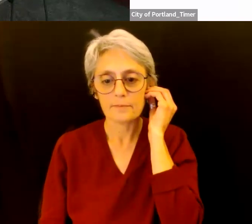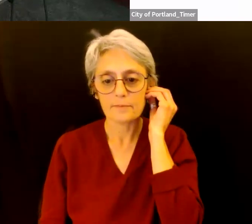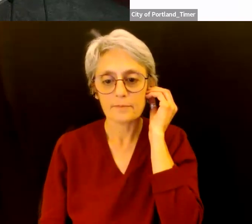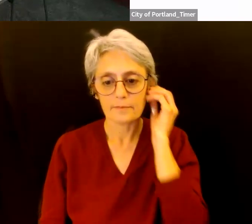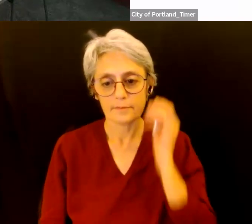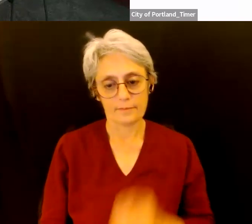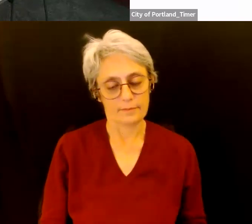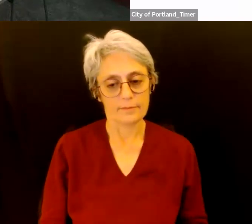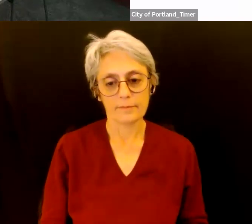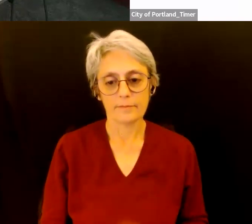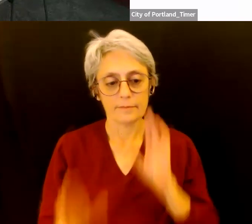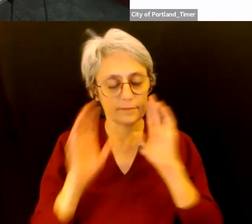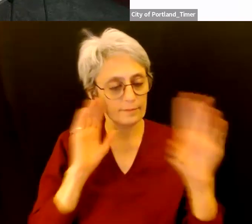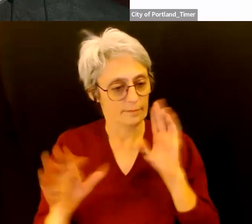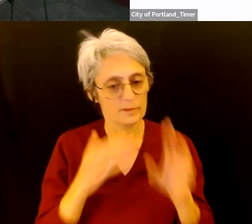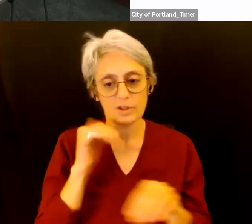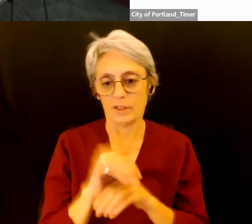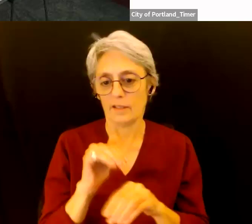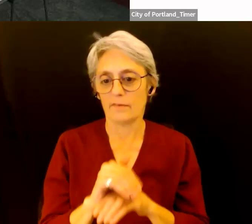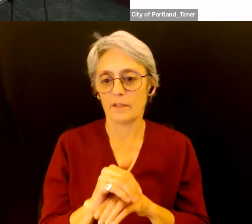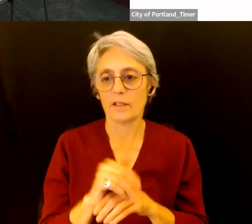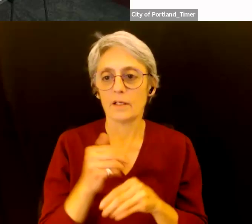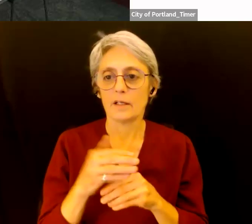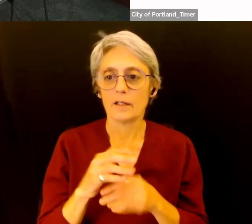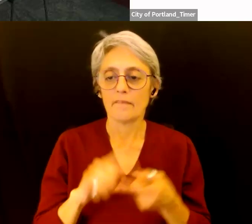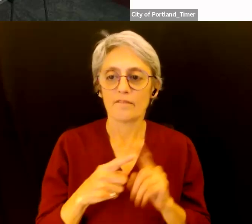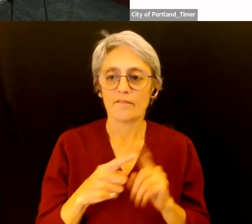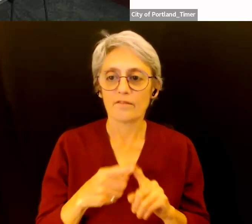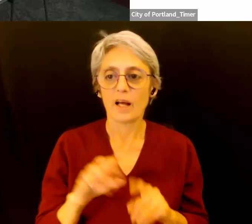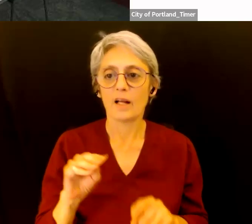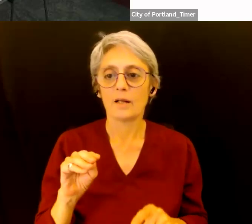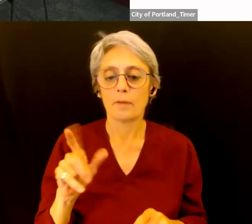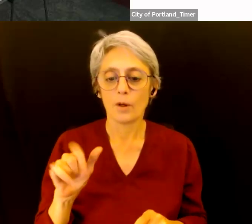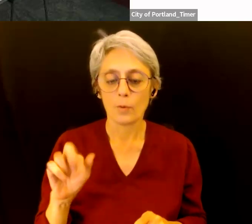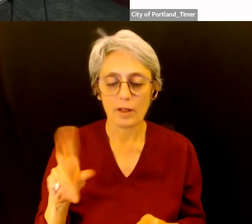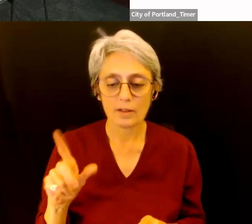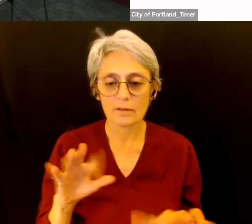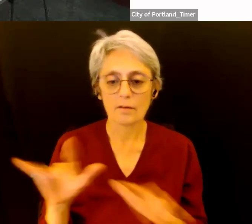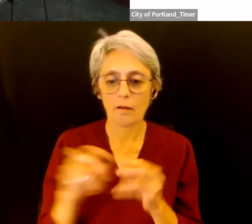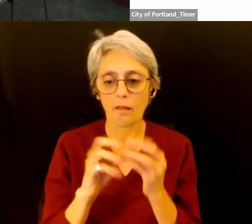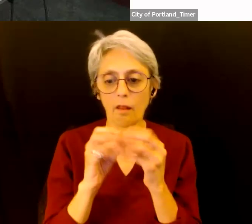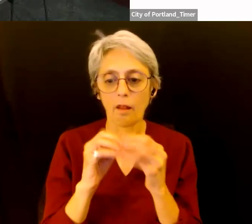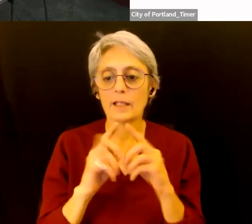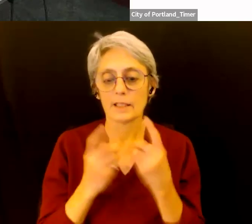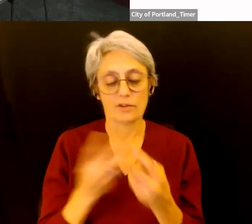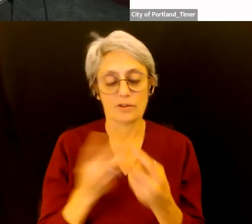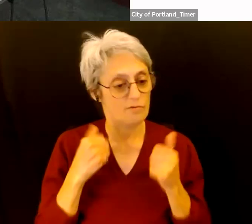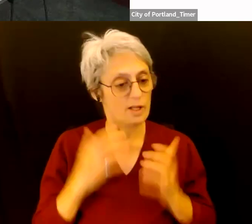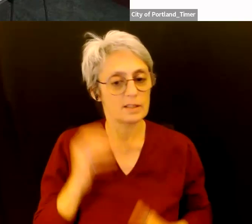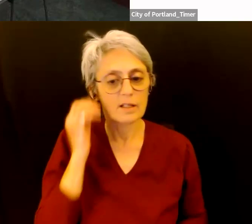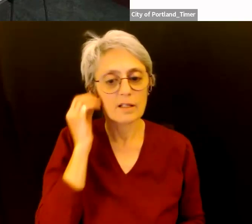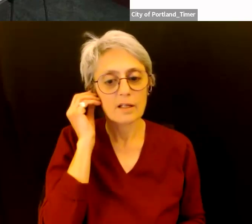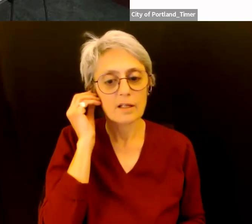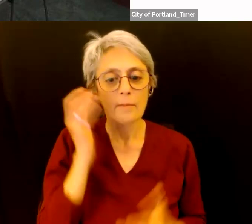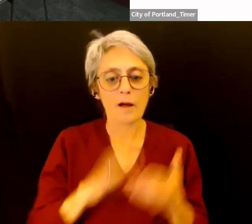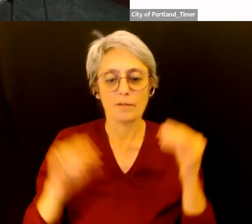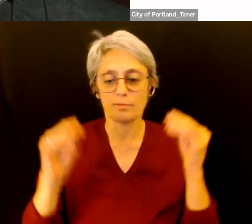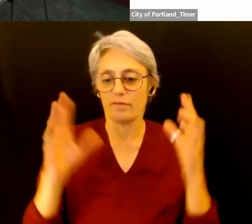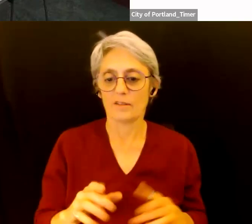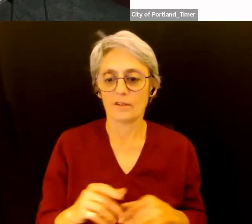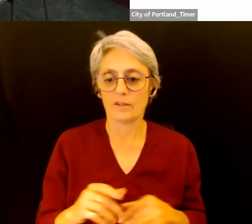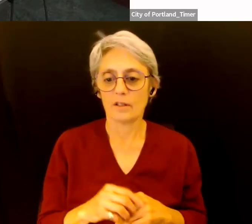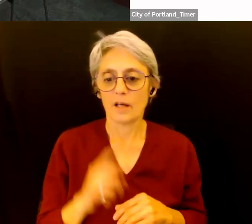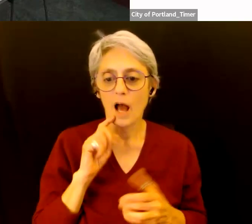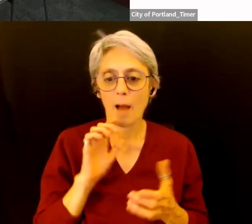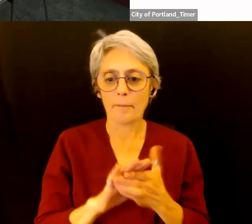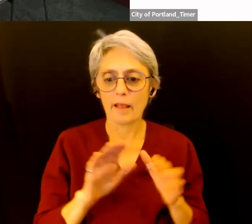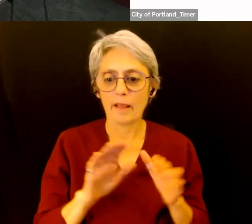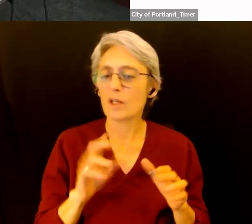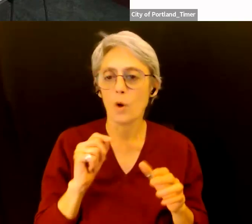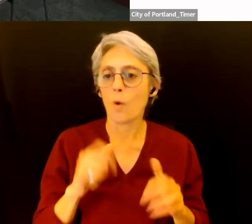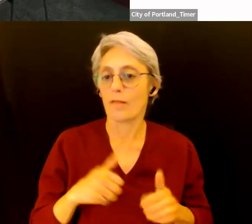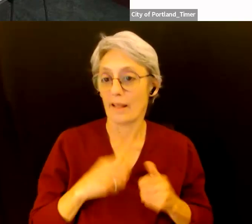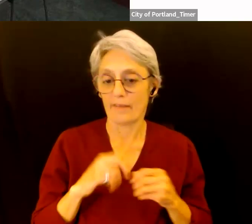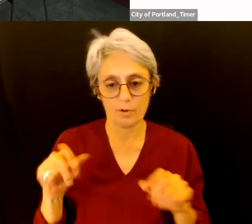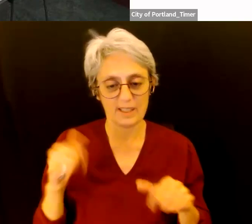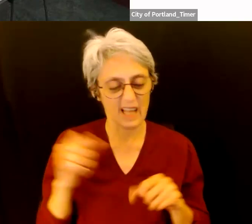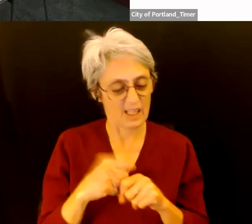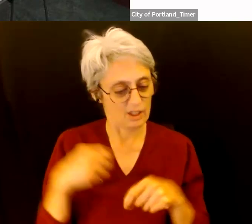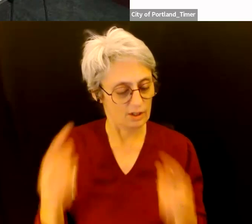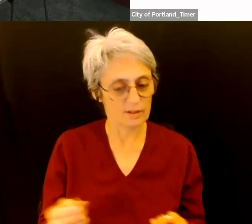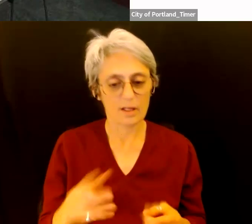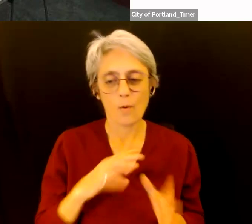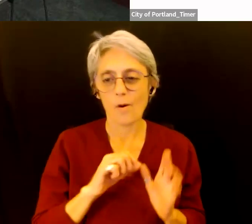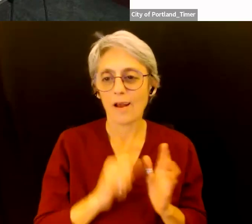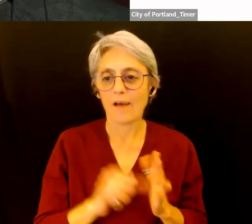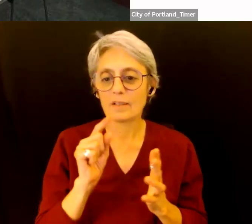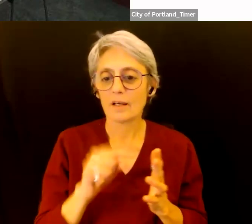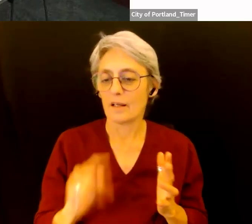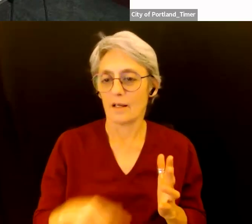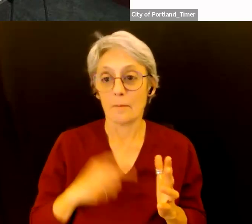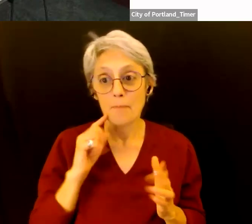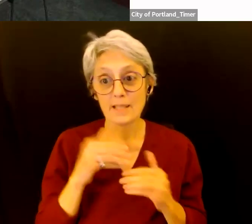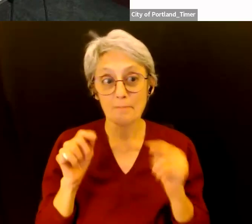Hi, everyone. Good evening, neighbors, friends, Mayor Wilson, City Councillors. I'm a District 4 resident college professor, and I've been living in Portland for about 10 years now. I just want to underscore a few things that my very smart neighbors have already said.